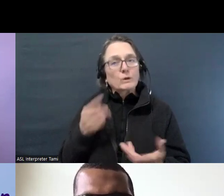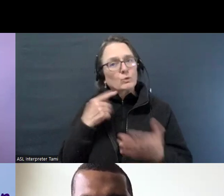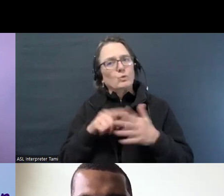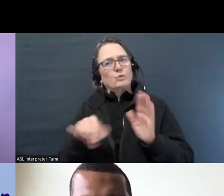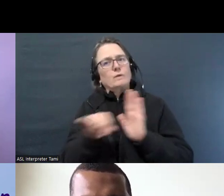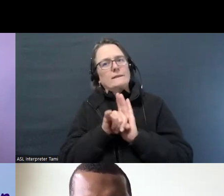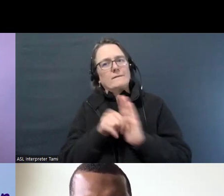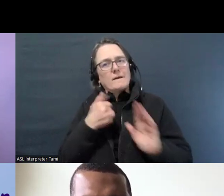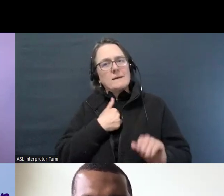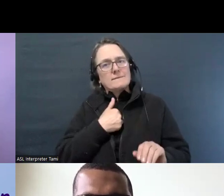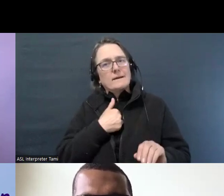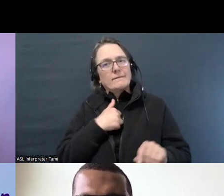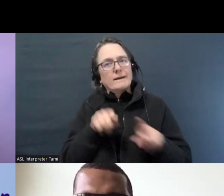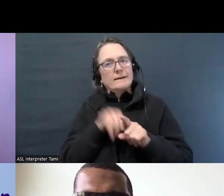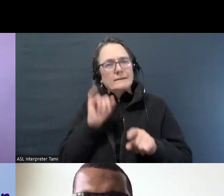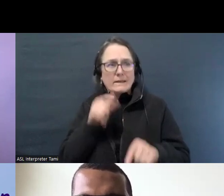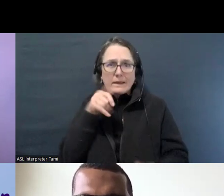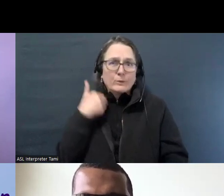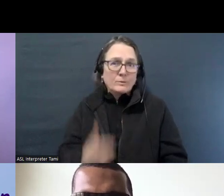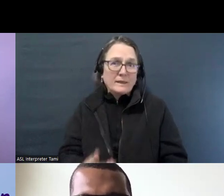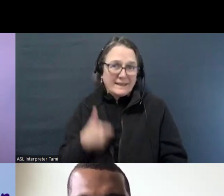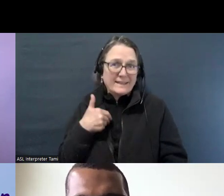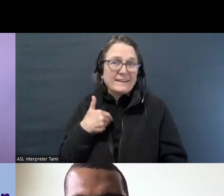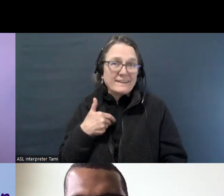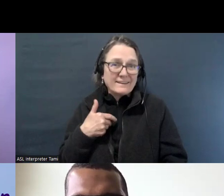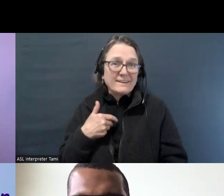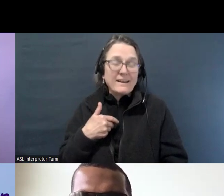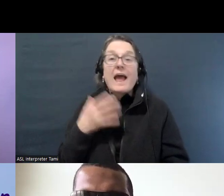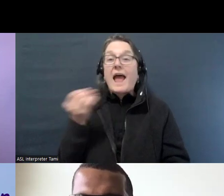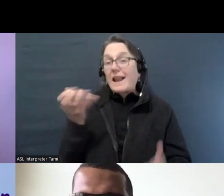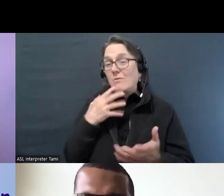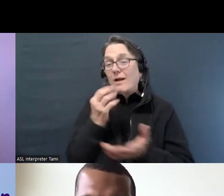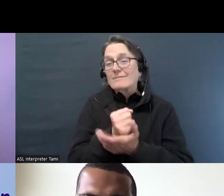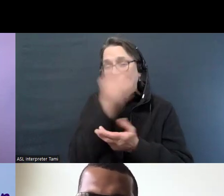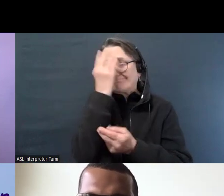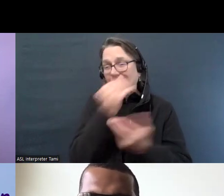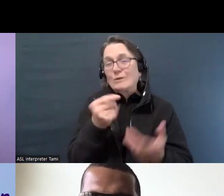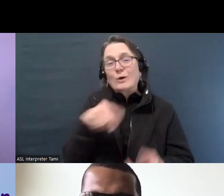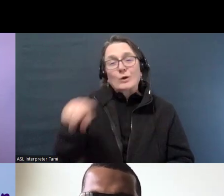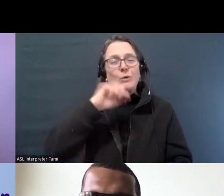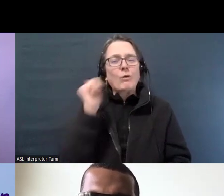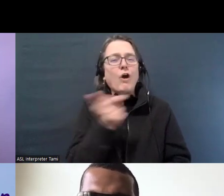and I wanna use this opportunity to tell you that you all are beautiful and handsome in your own ways,